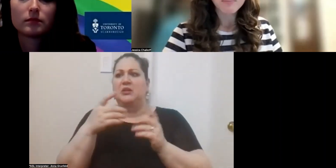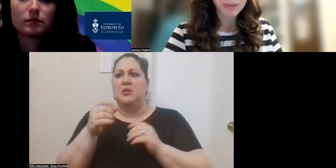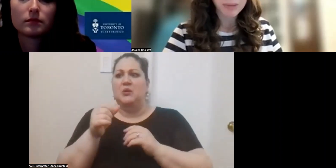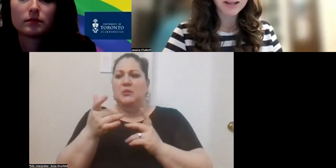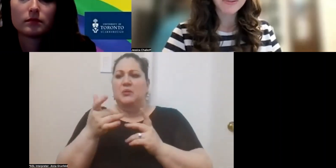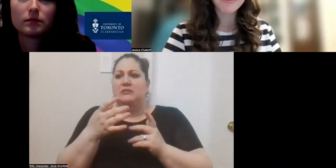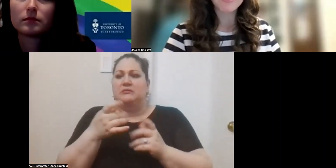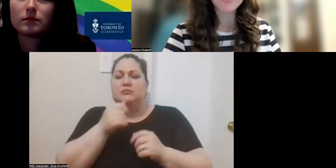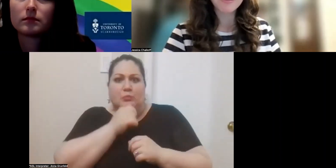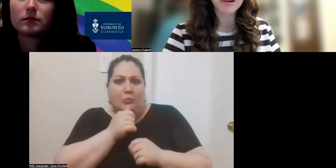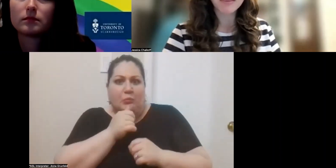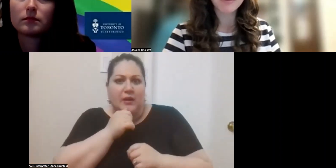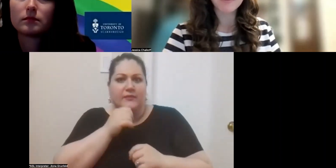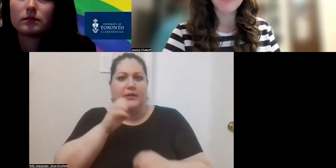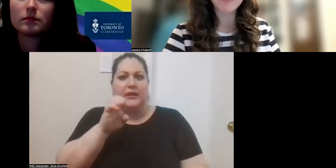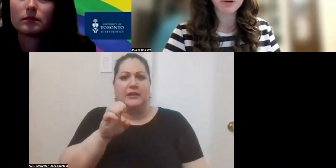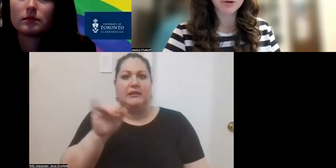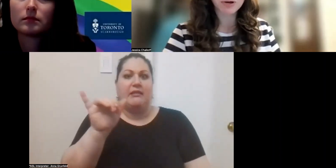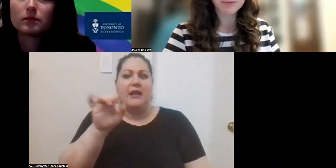But if a student tells you something's going on,